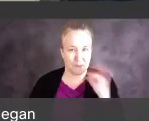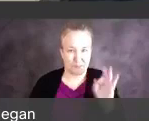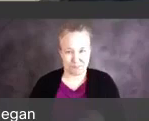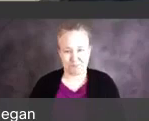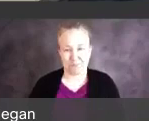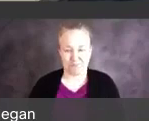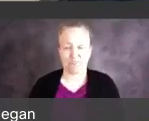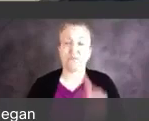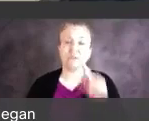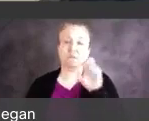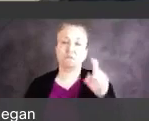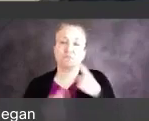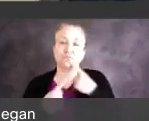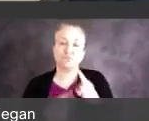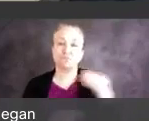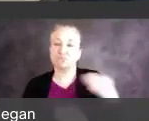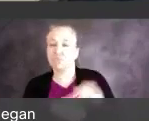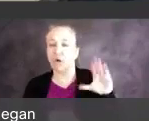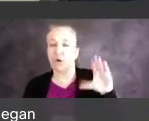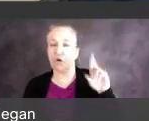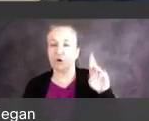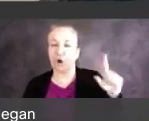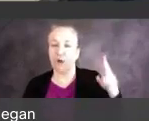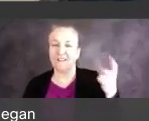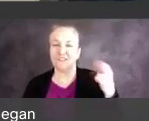[Staff] Next we'll go to Carl Hessler from the Pottstown Mercury.